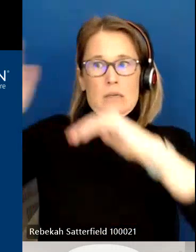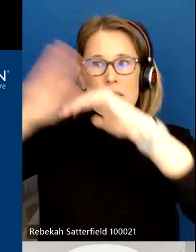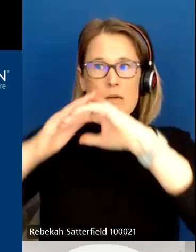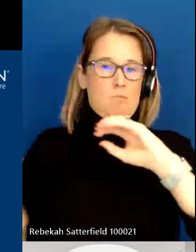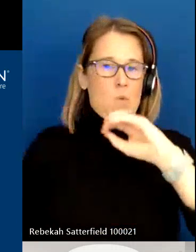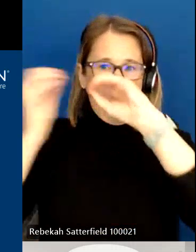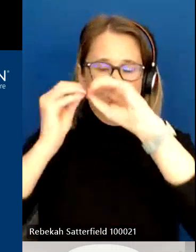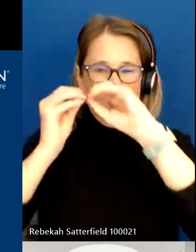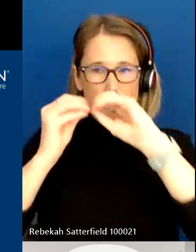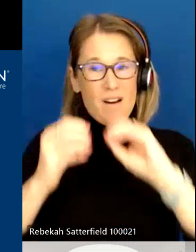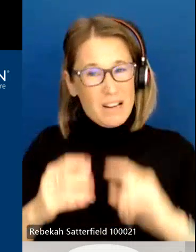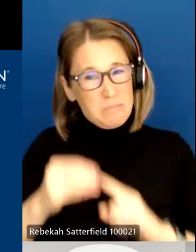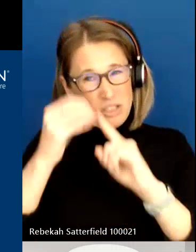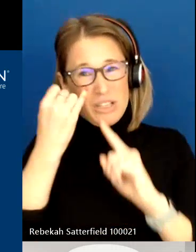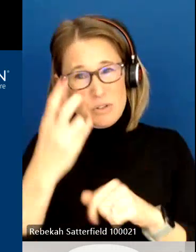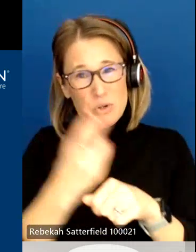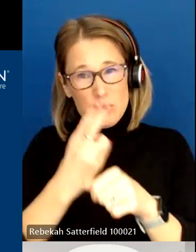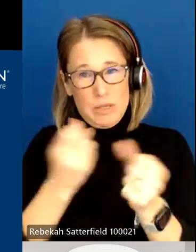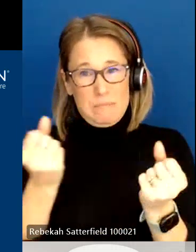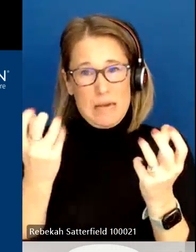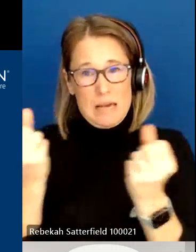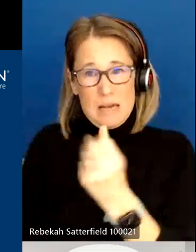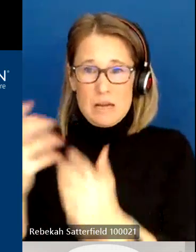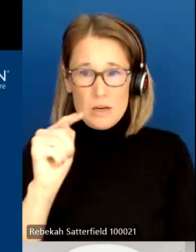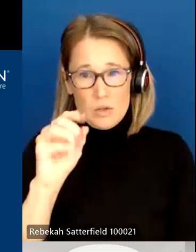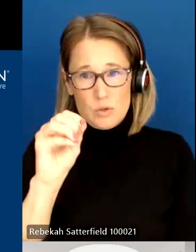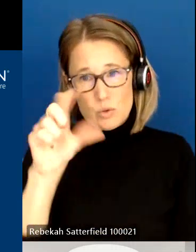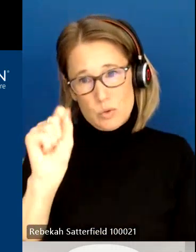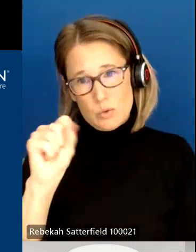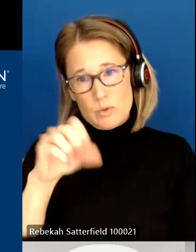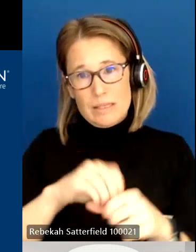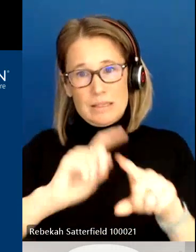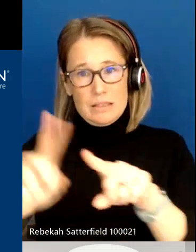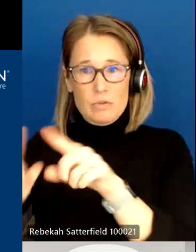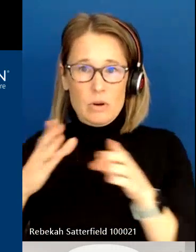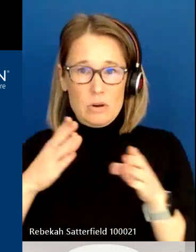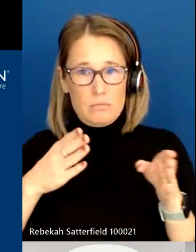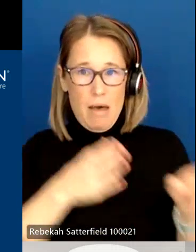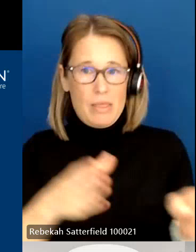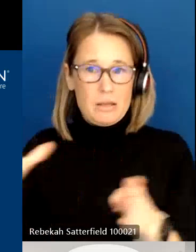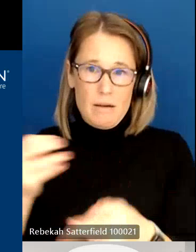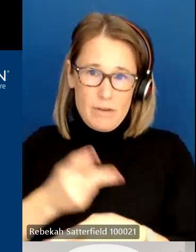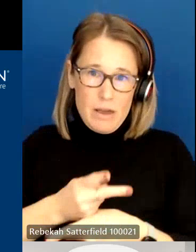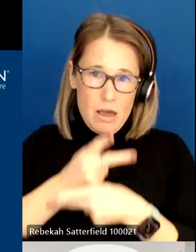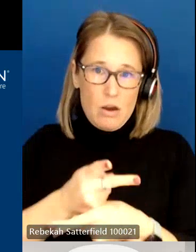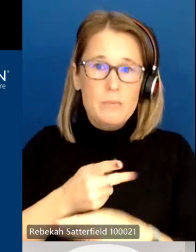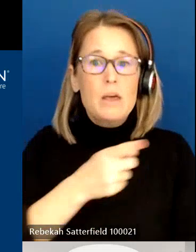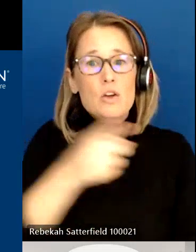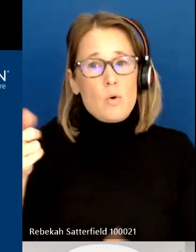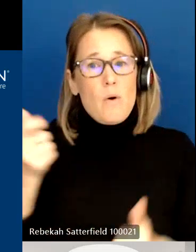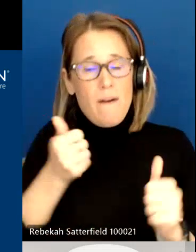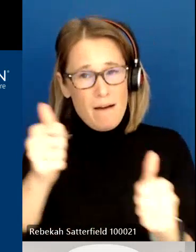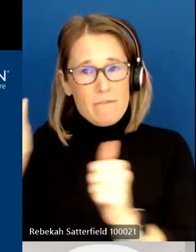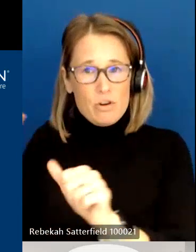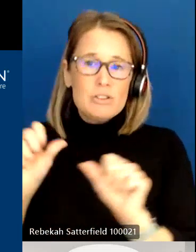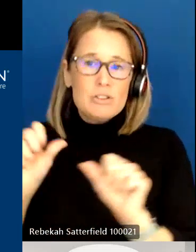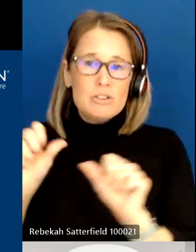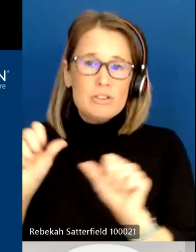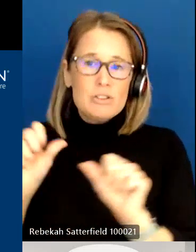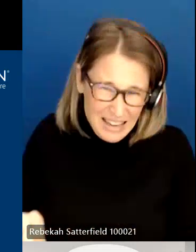um situations um across different aspects of care so uh your efforts can um be on a sliding